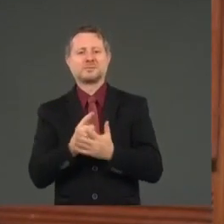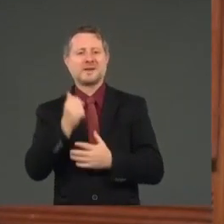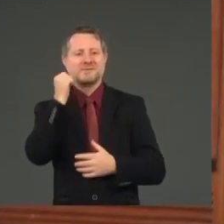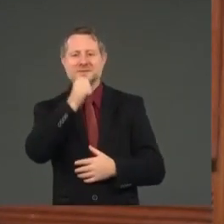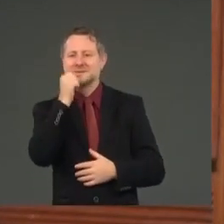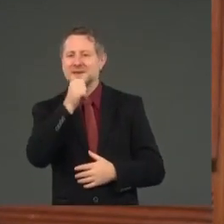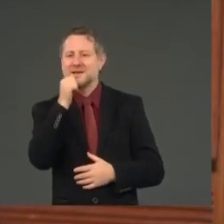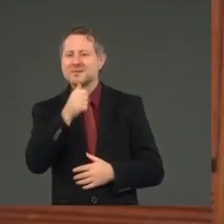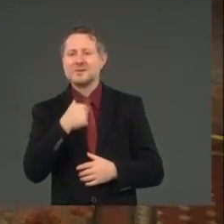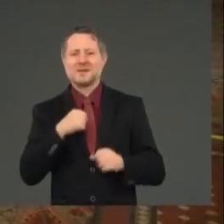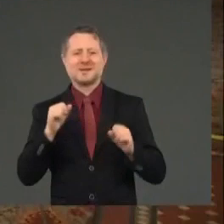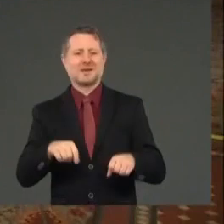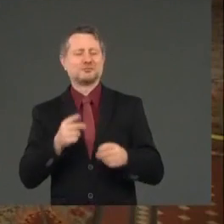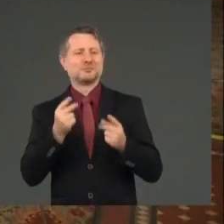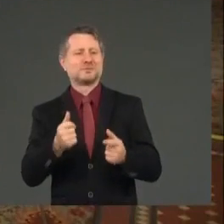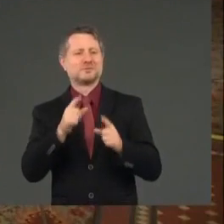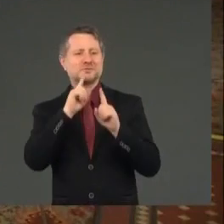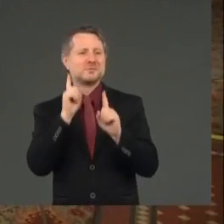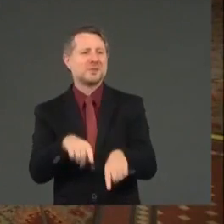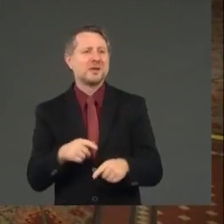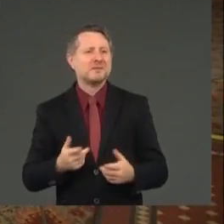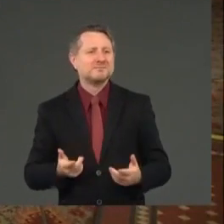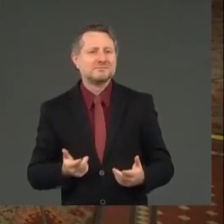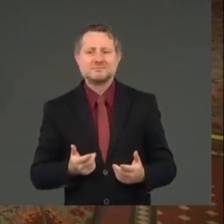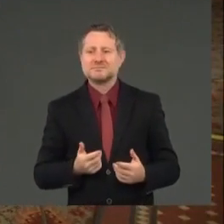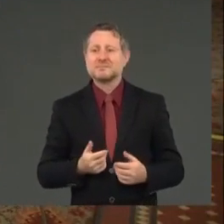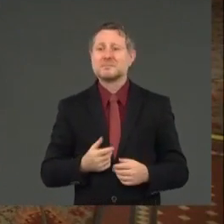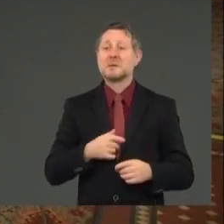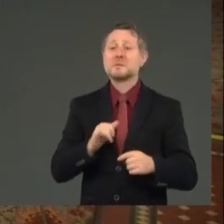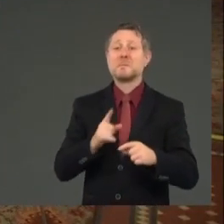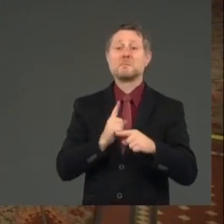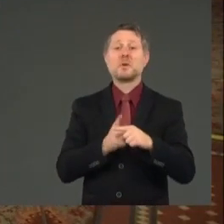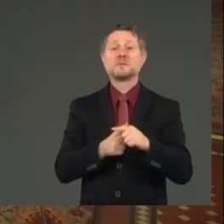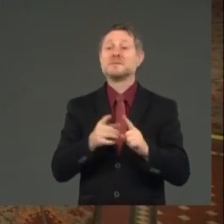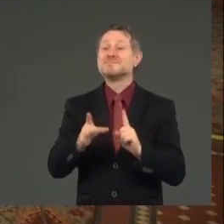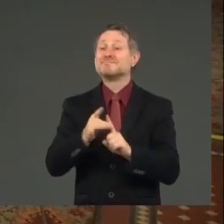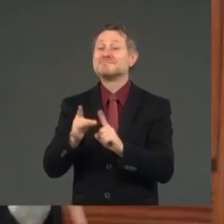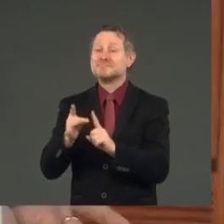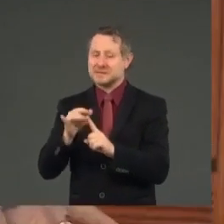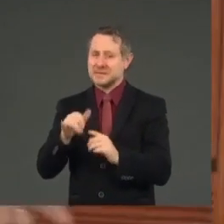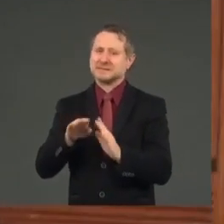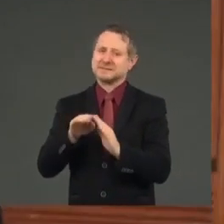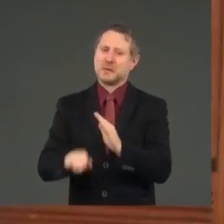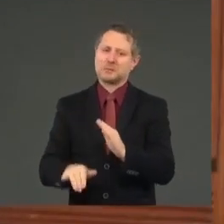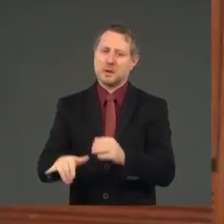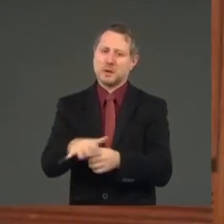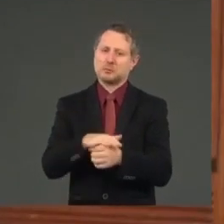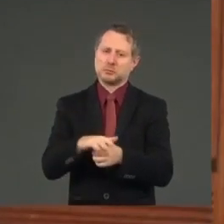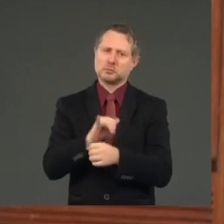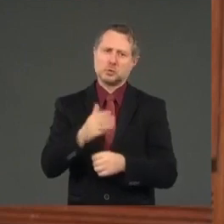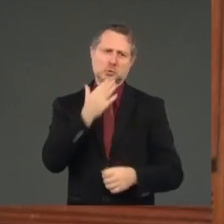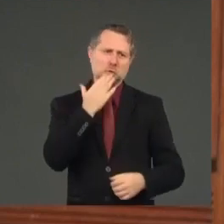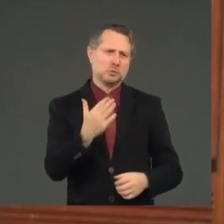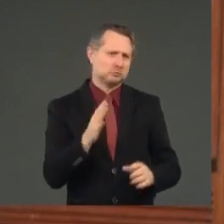TOGETHER. IF YOU SEE A NUMBER OF THINGS POP IN REAL TIME, WE DO THIS ON A 24-HOUR BASIS, WE NOTIFY THE DEPARTMENT OF HEALTH.